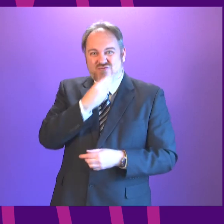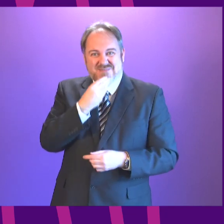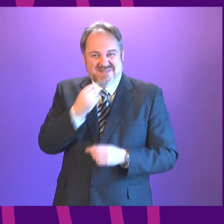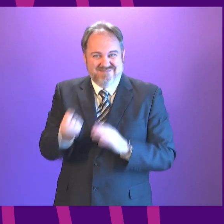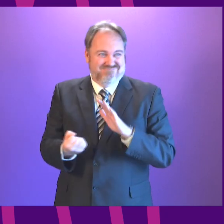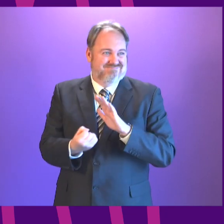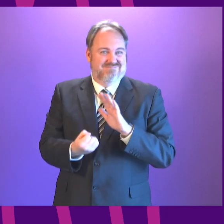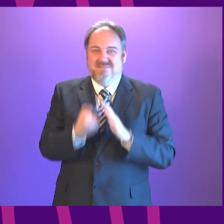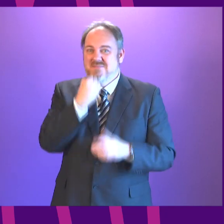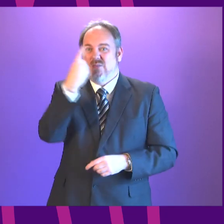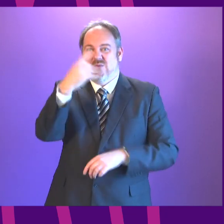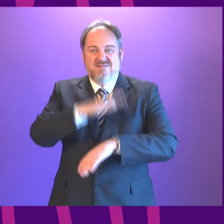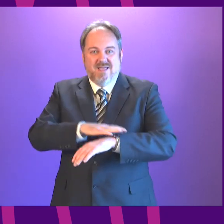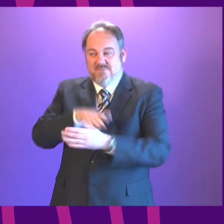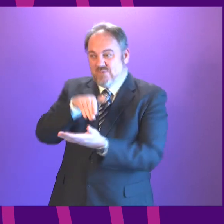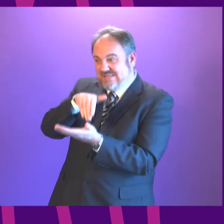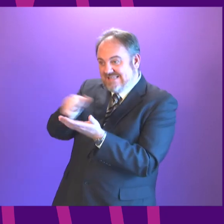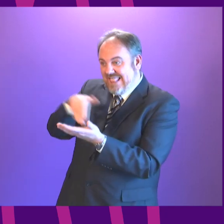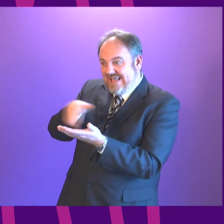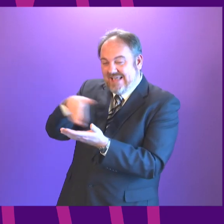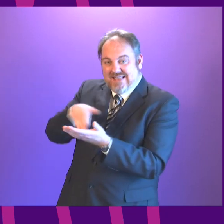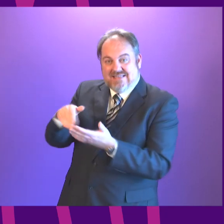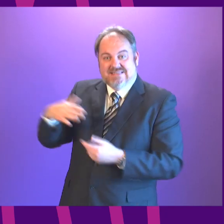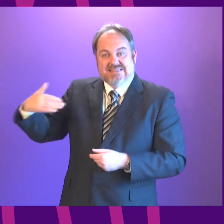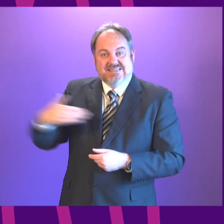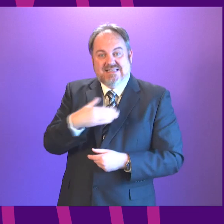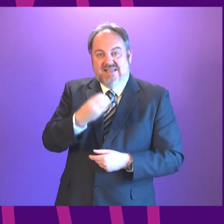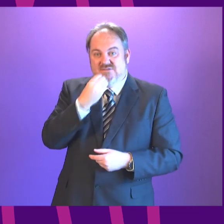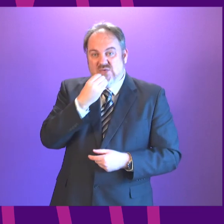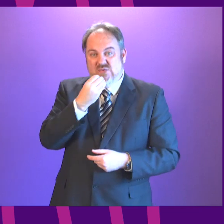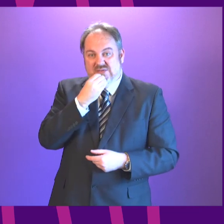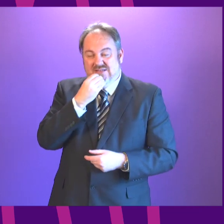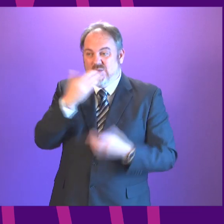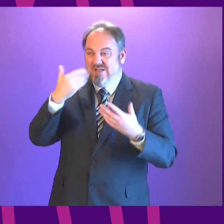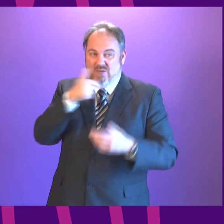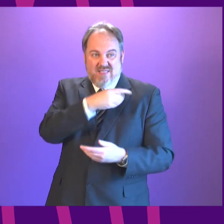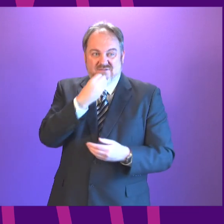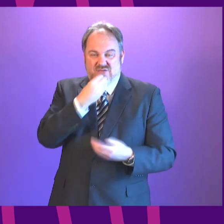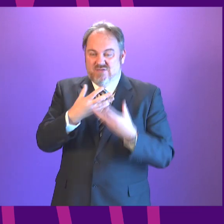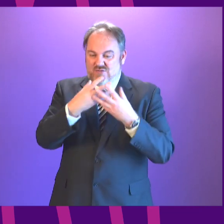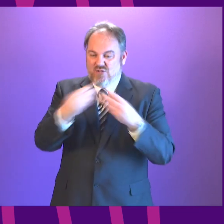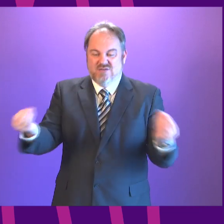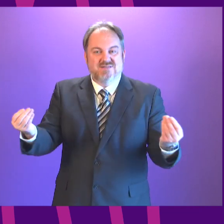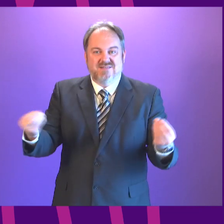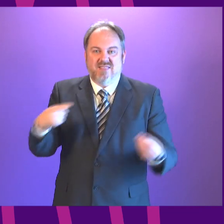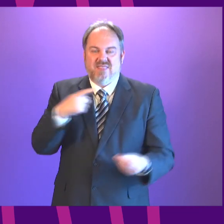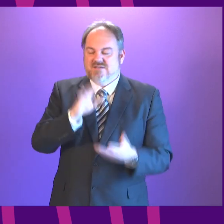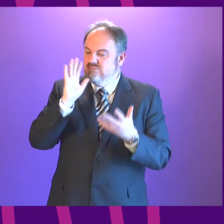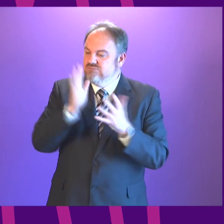and the Christmas export trade is now almost certainly lost. That is devastating for our